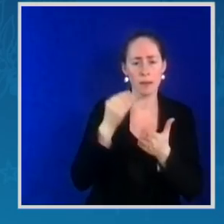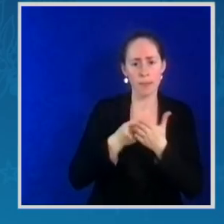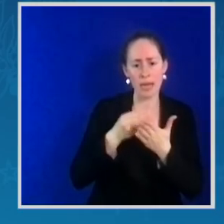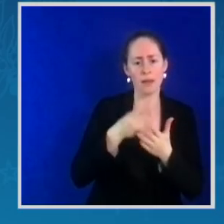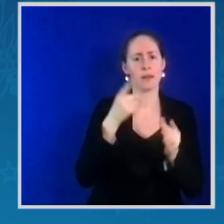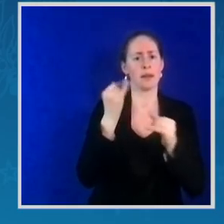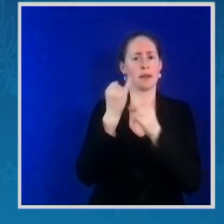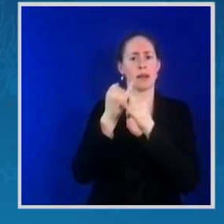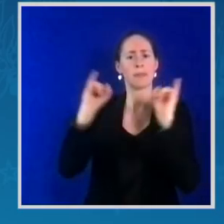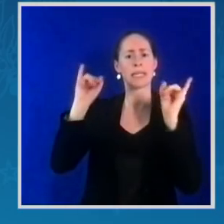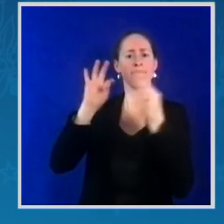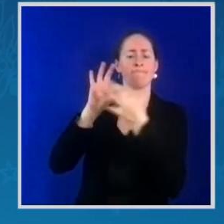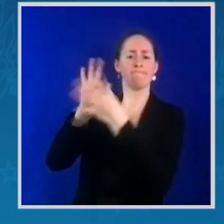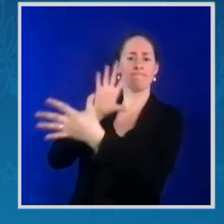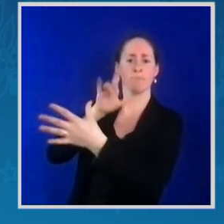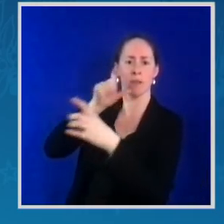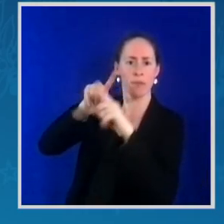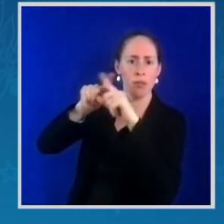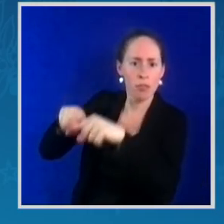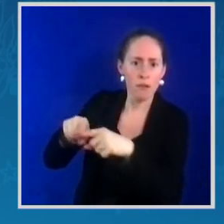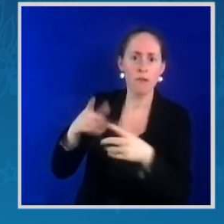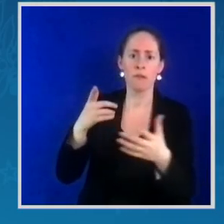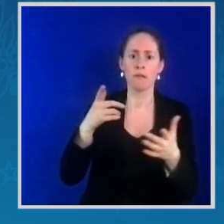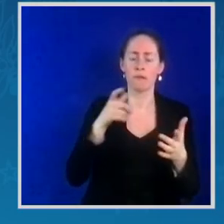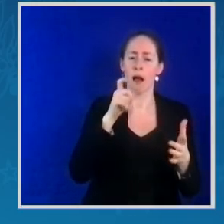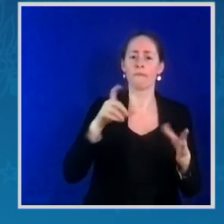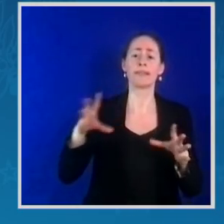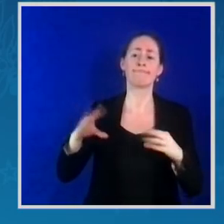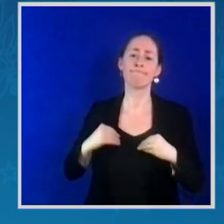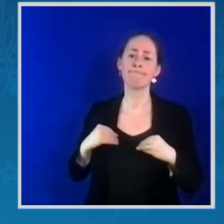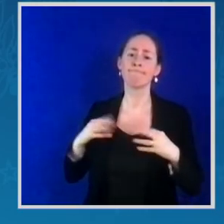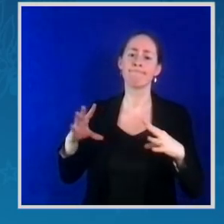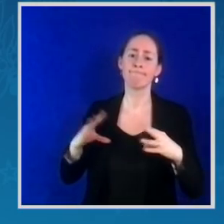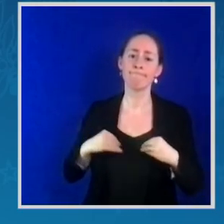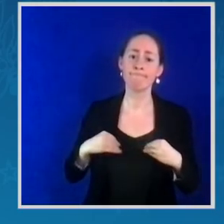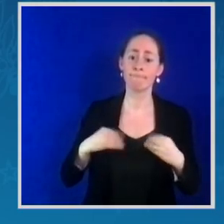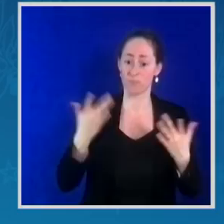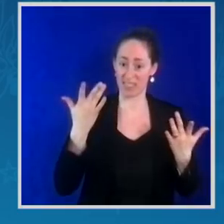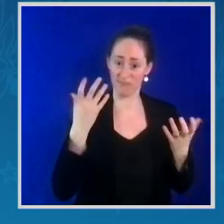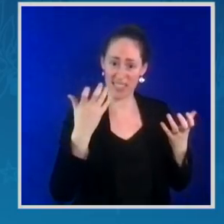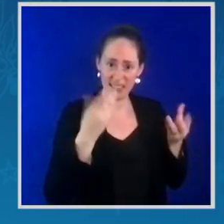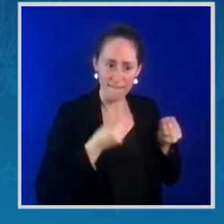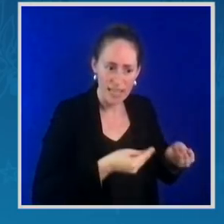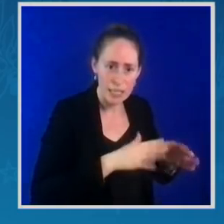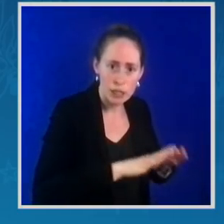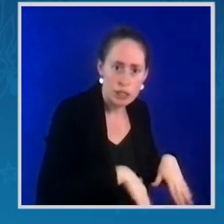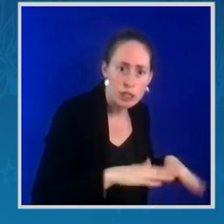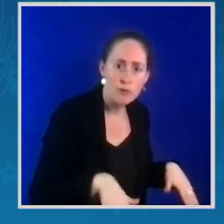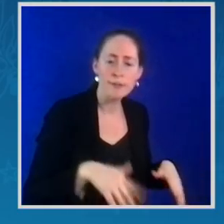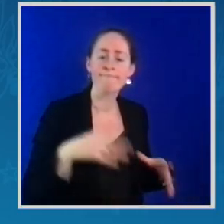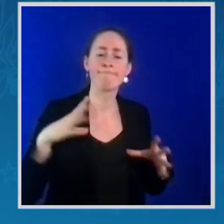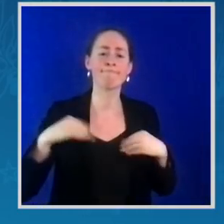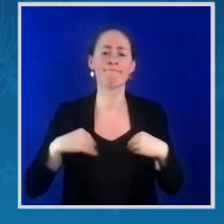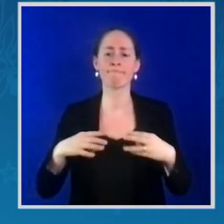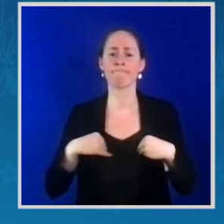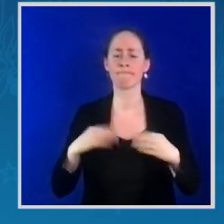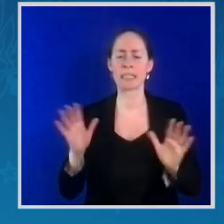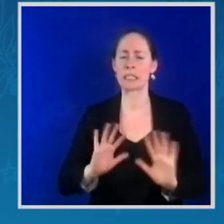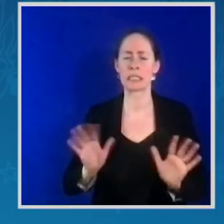And they don't have to accept a false choice of either feeding their children or enduring abuse. And so when we look around the world,